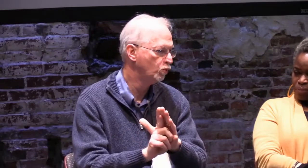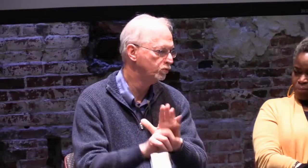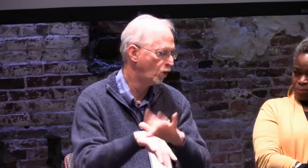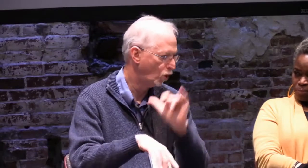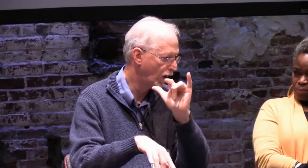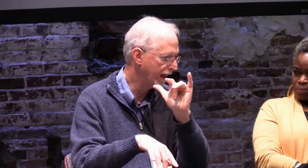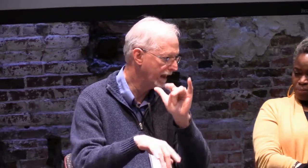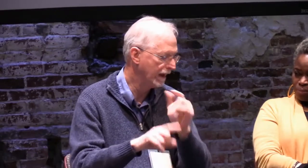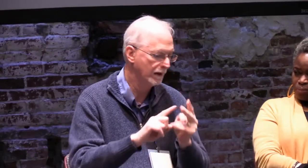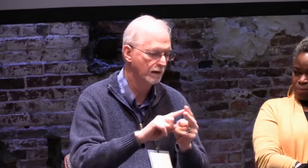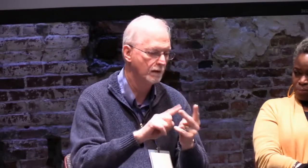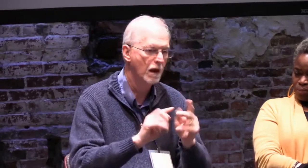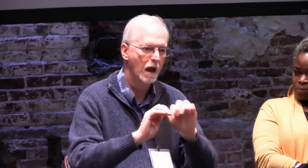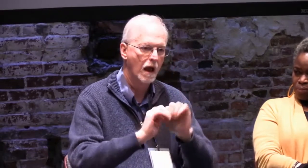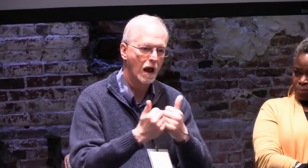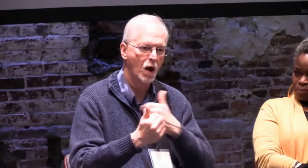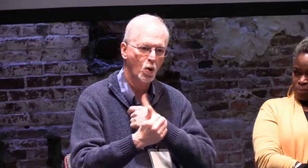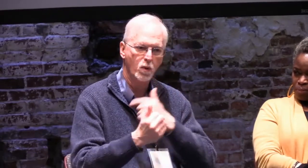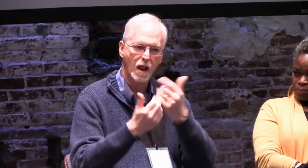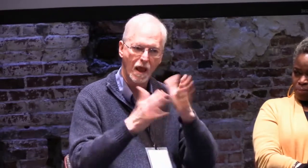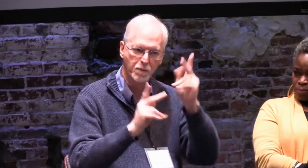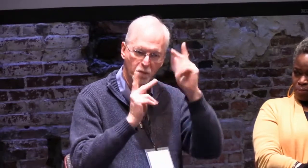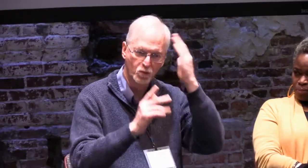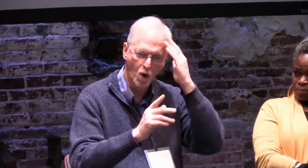when we talk about exposure early on.